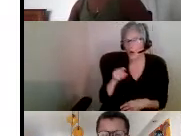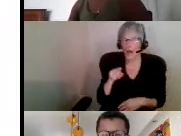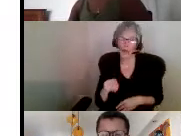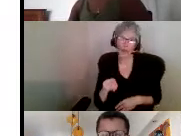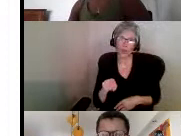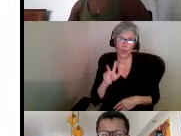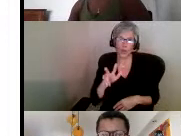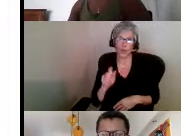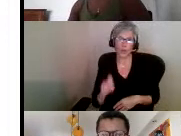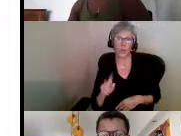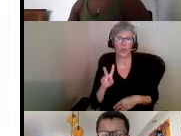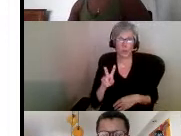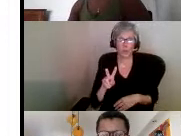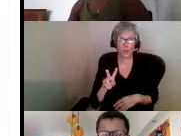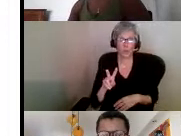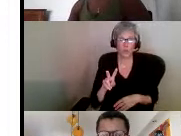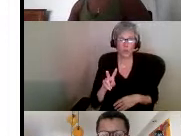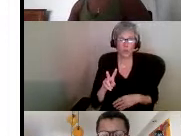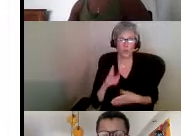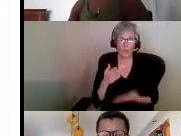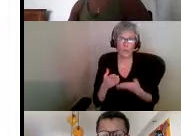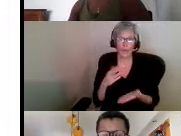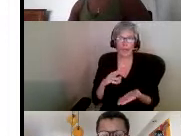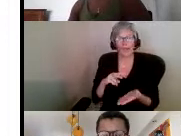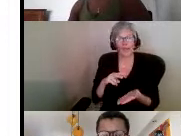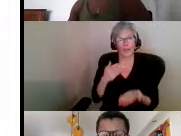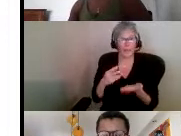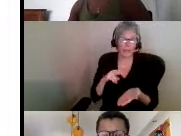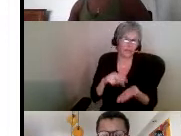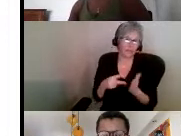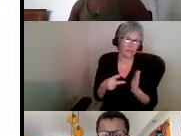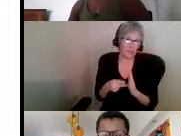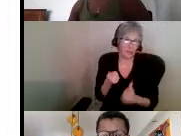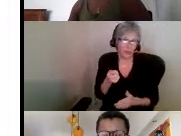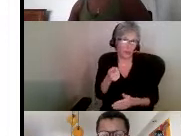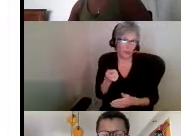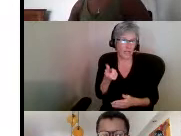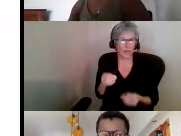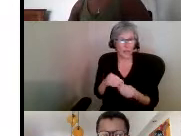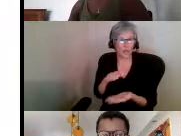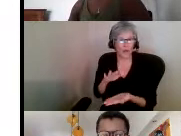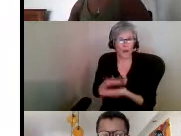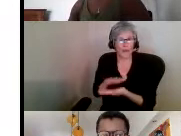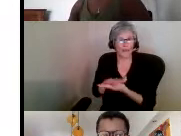it might mean that you're just a little more academically rigorous or if it can be all sorts